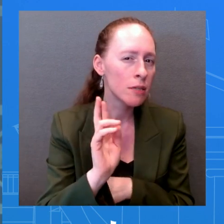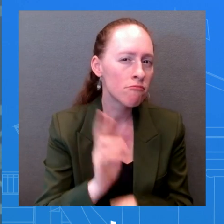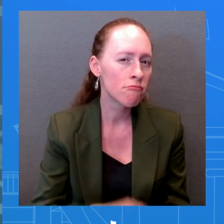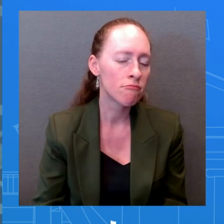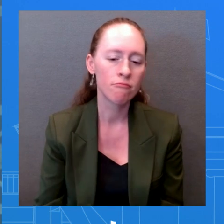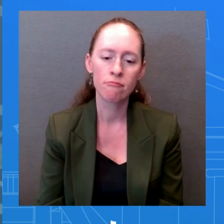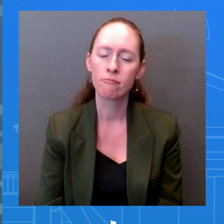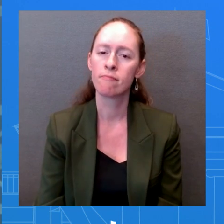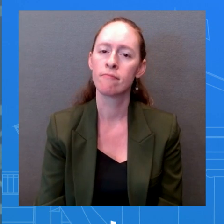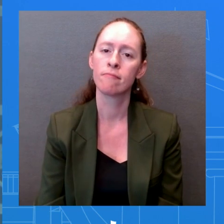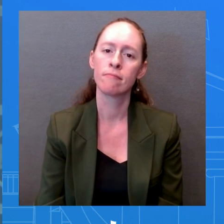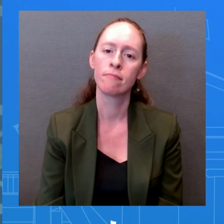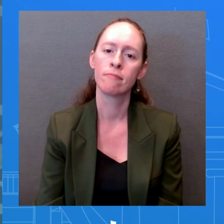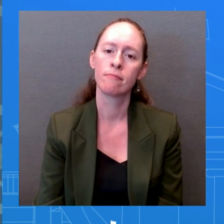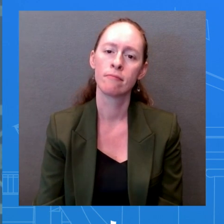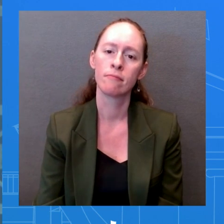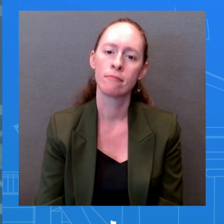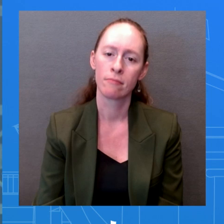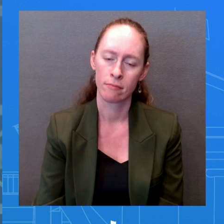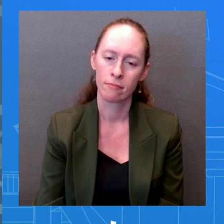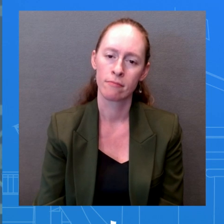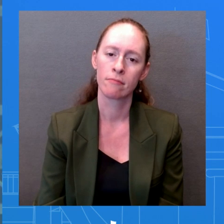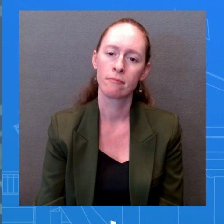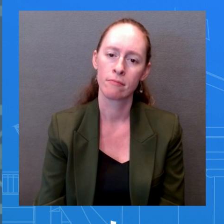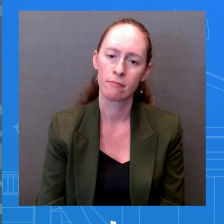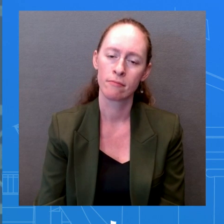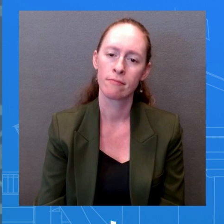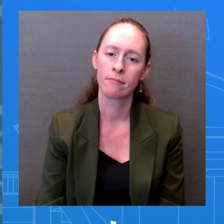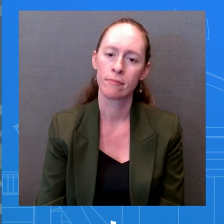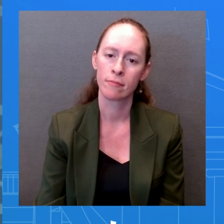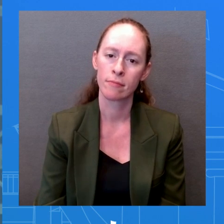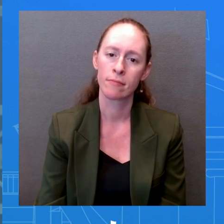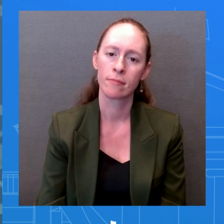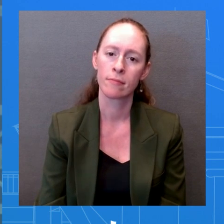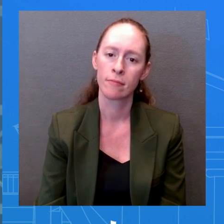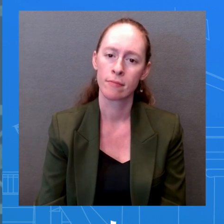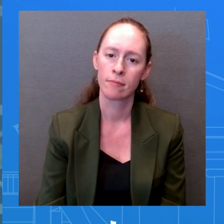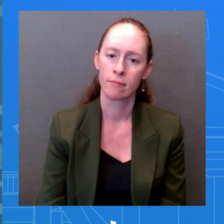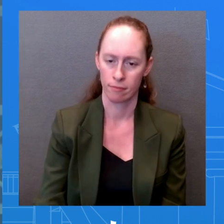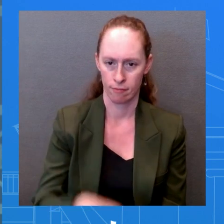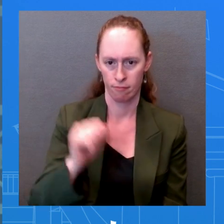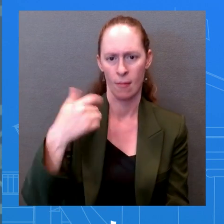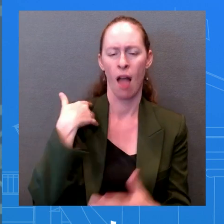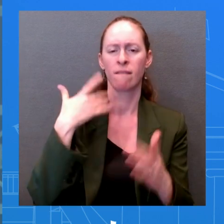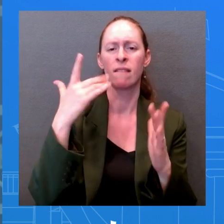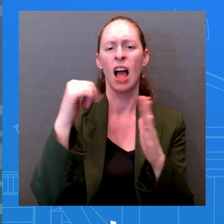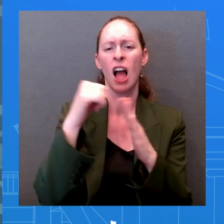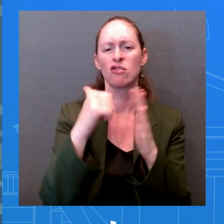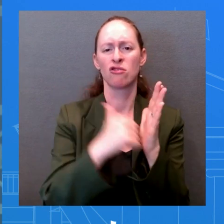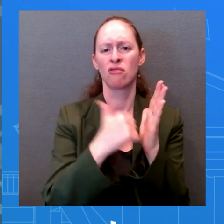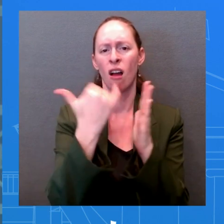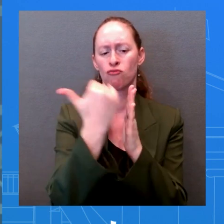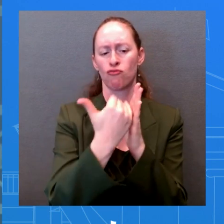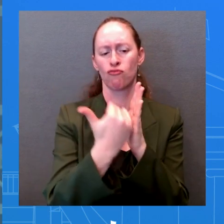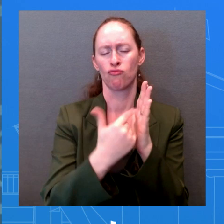of folks participating today. We -- again, we really believe that the vast majority of Americans --